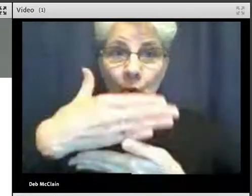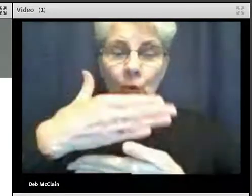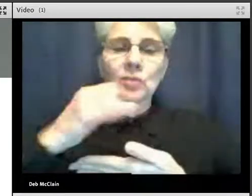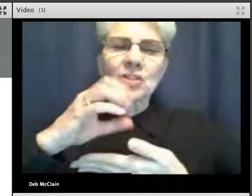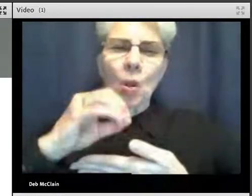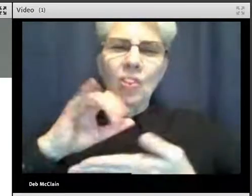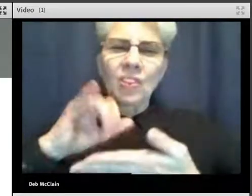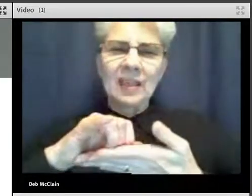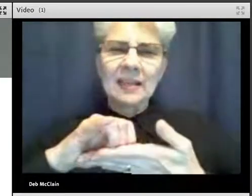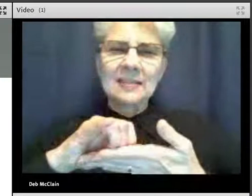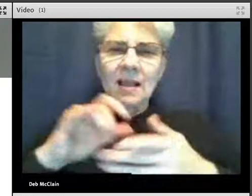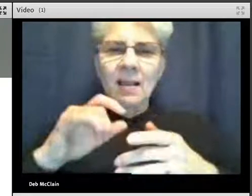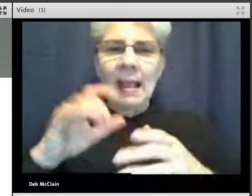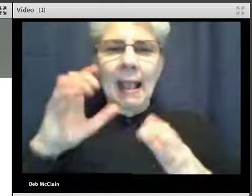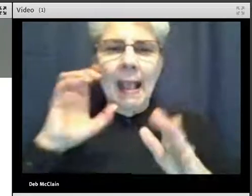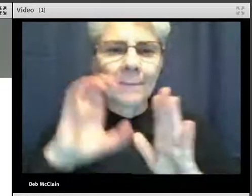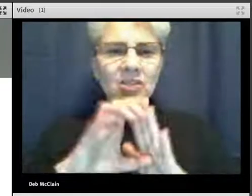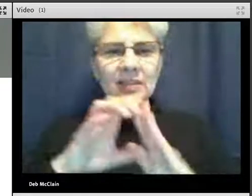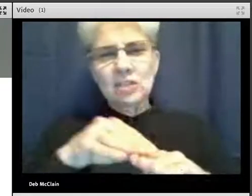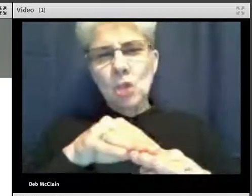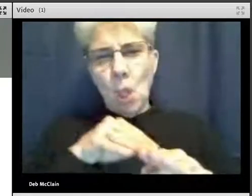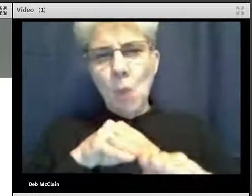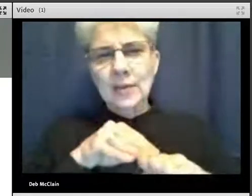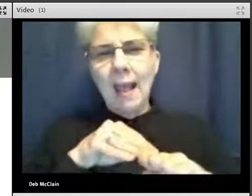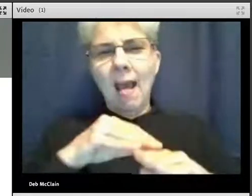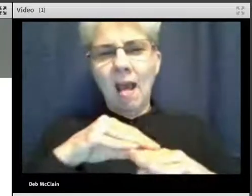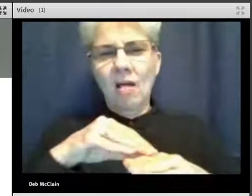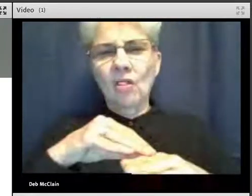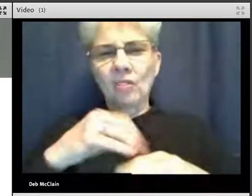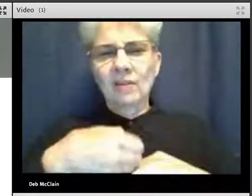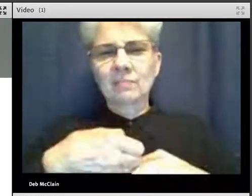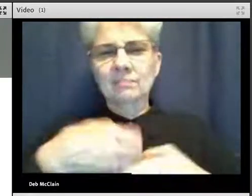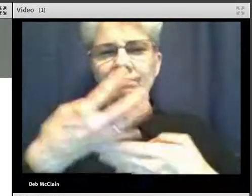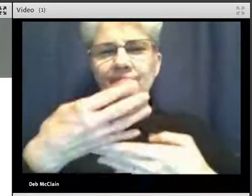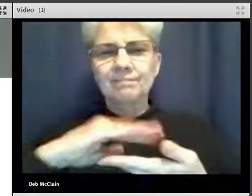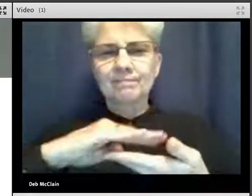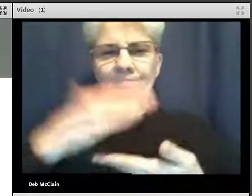can create a really slow experience for people on your page.